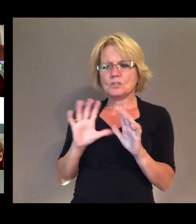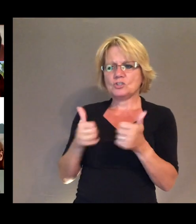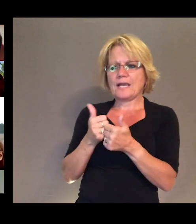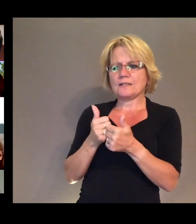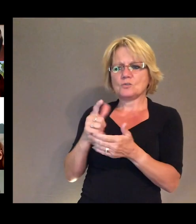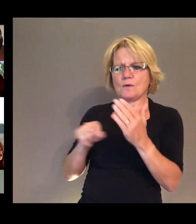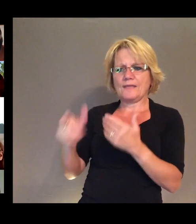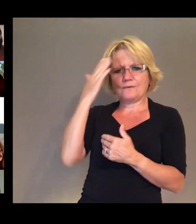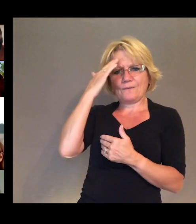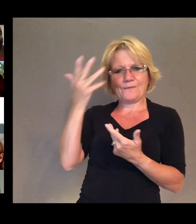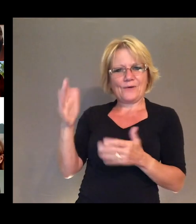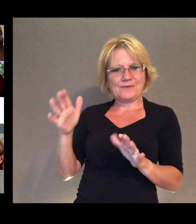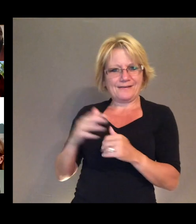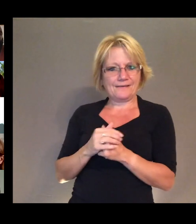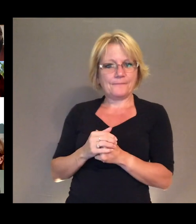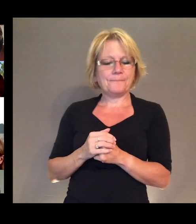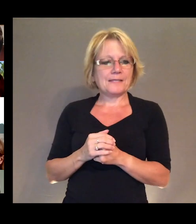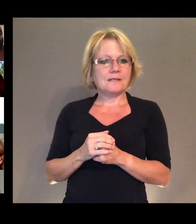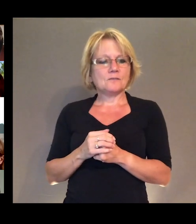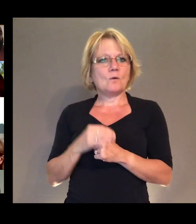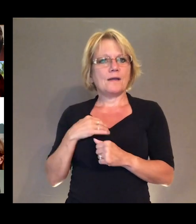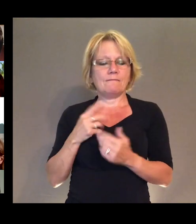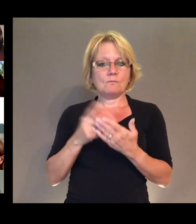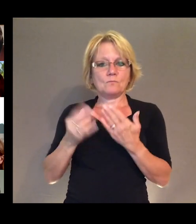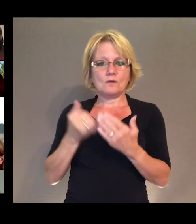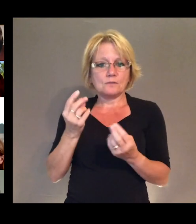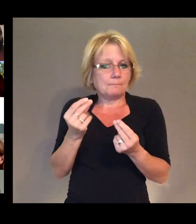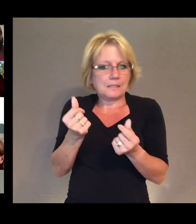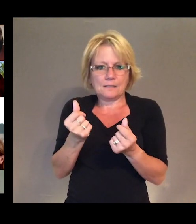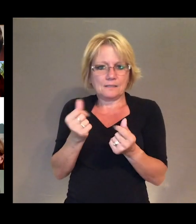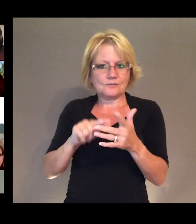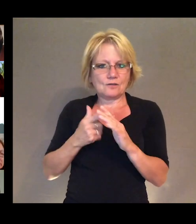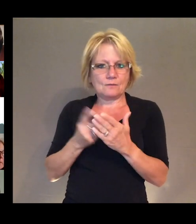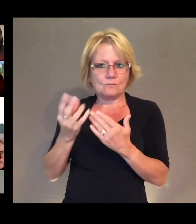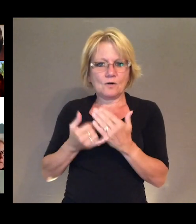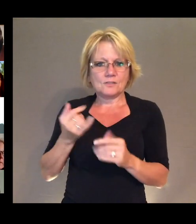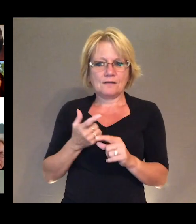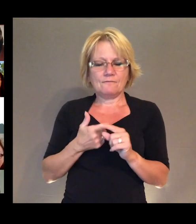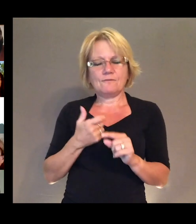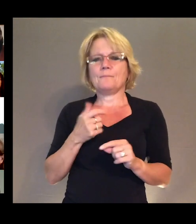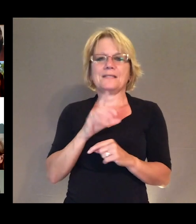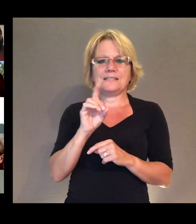So we do this immediate project, it's from the DBQ project, which is available online,